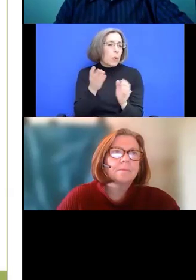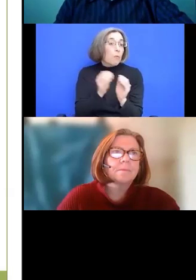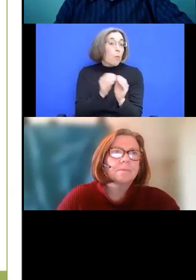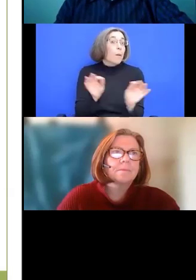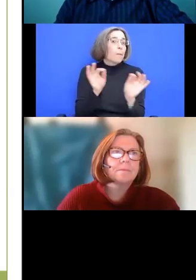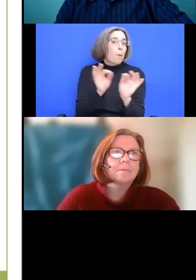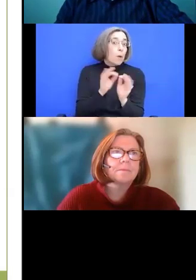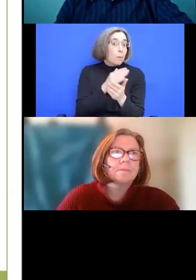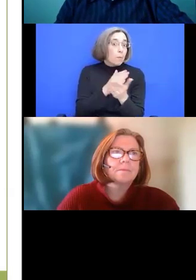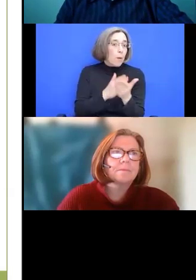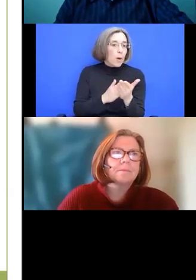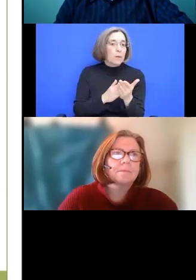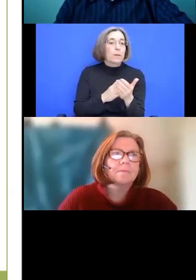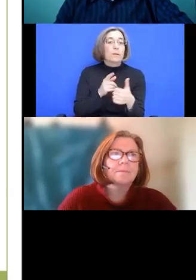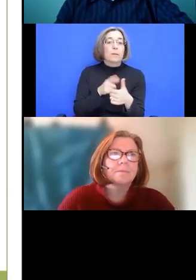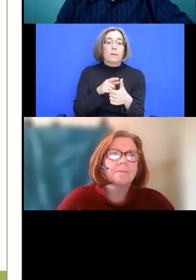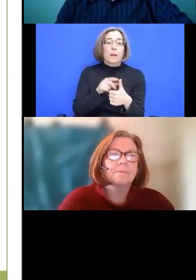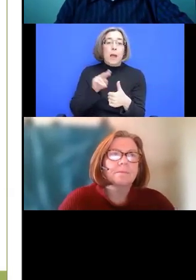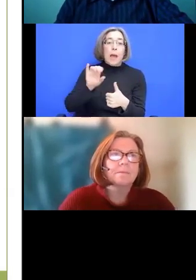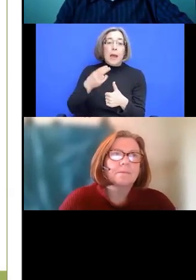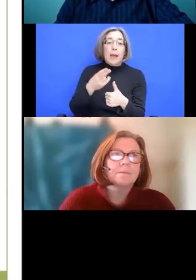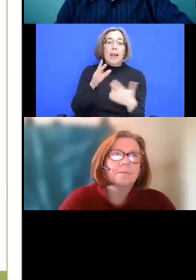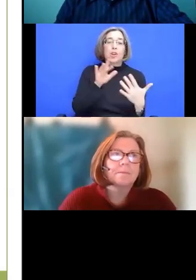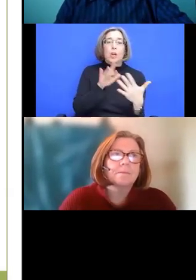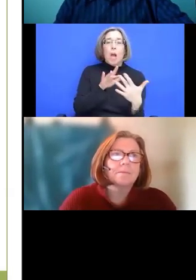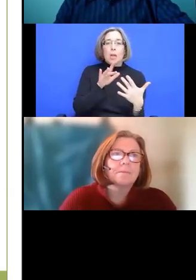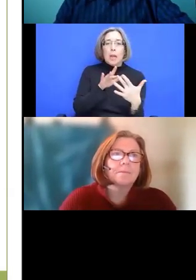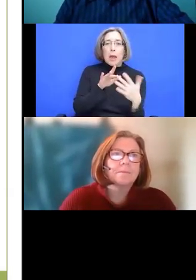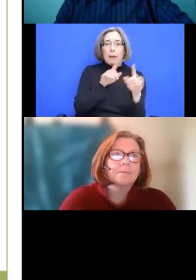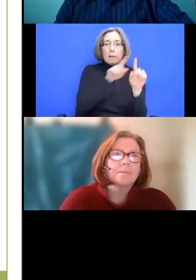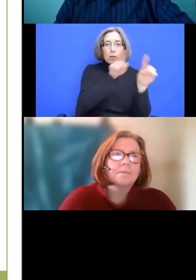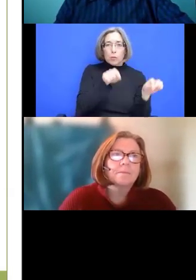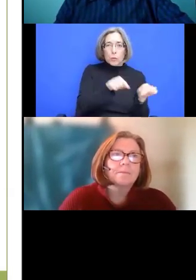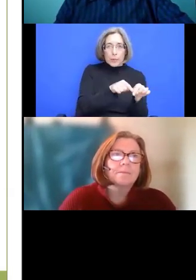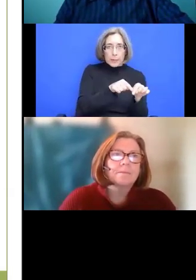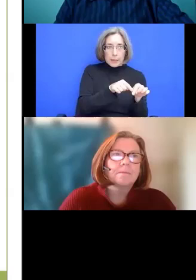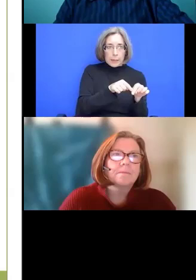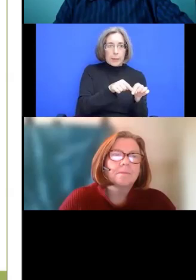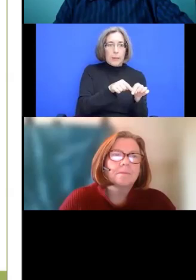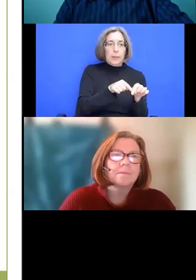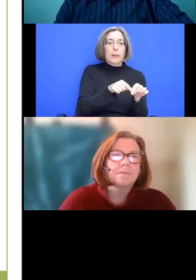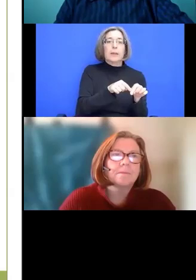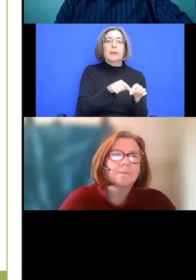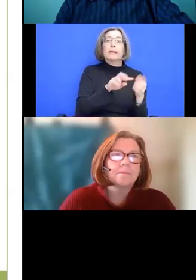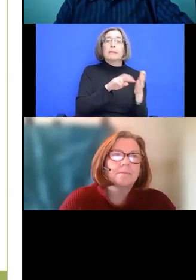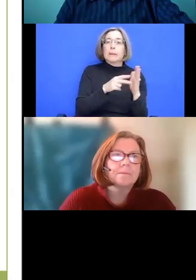and that is going to be the NIH contacts. These are going to be your grants management specialist